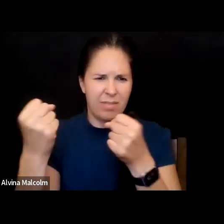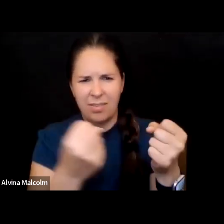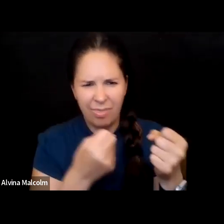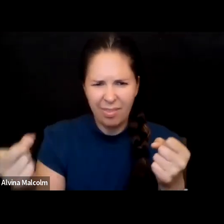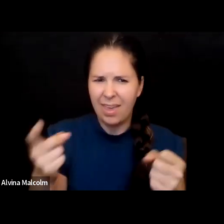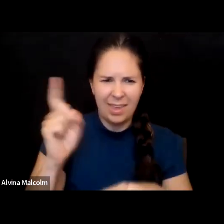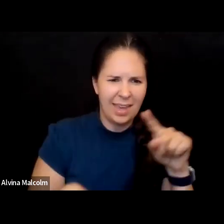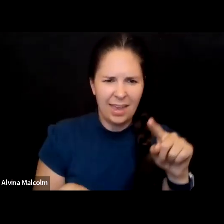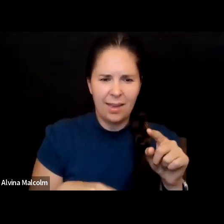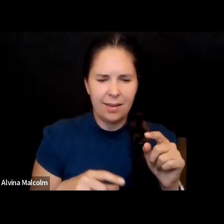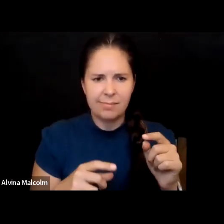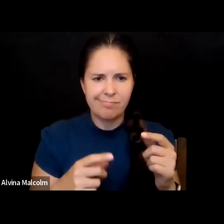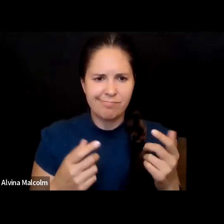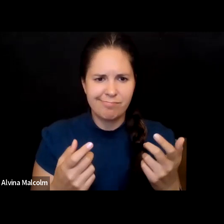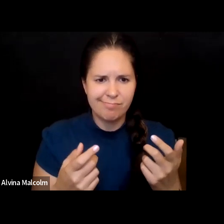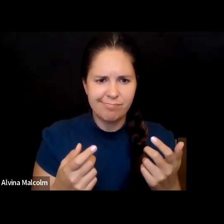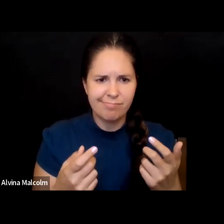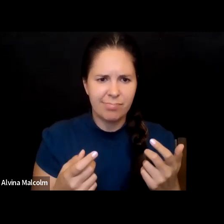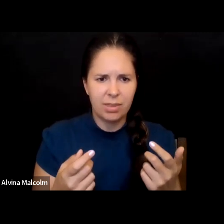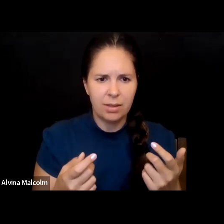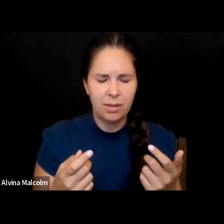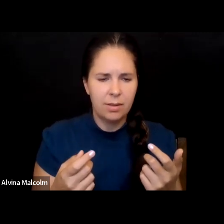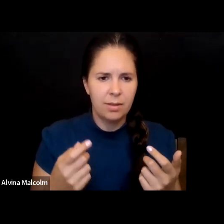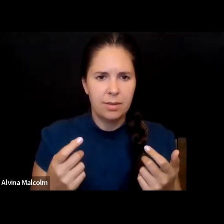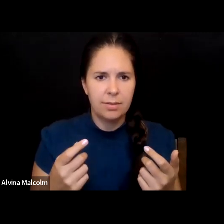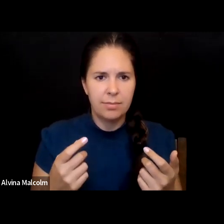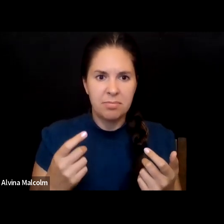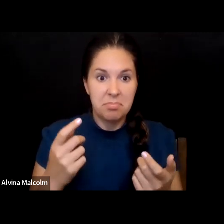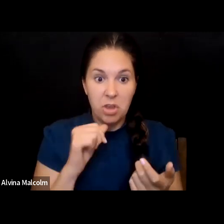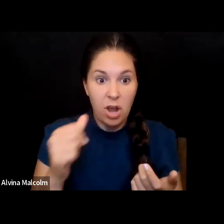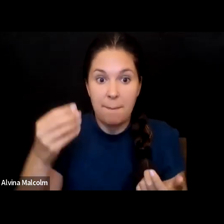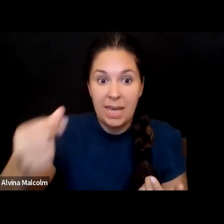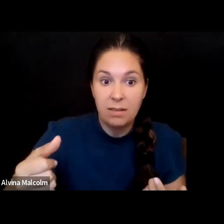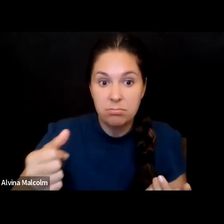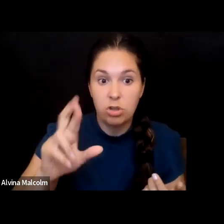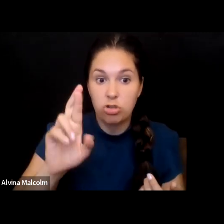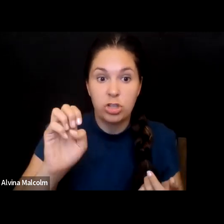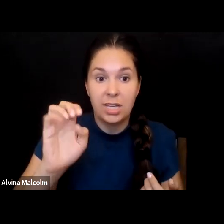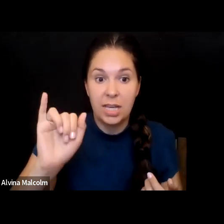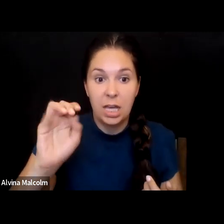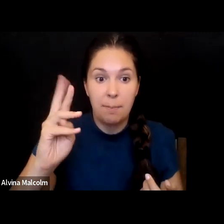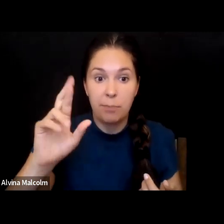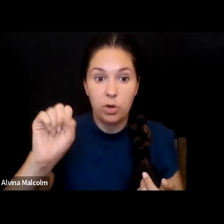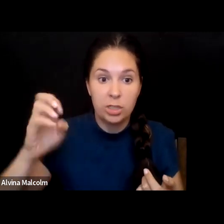you're able to then go and say, yeah, why aren't we getting this? Why aren't we -- our CILs are out there driving